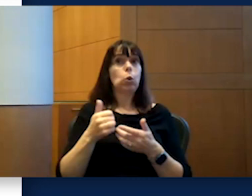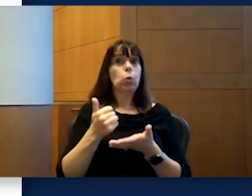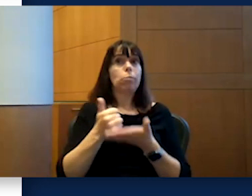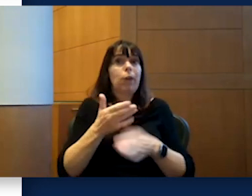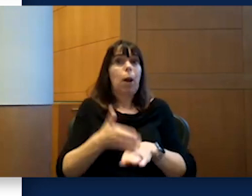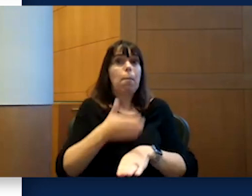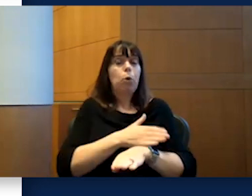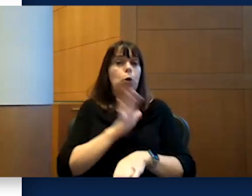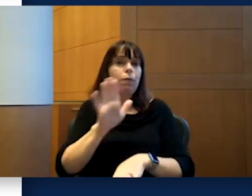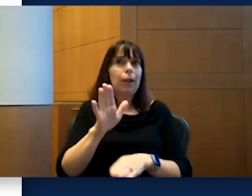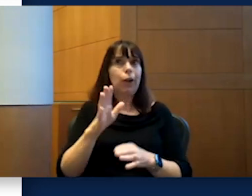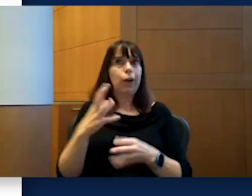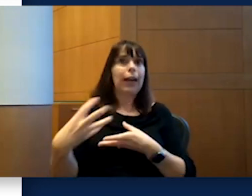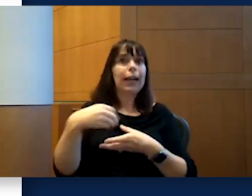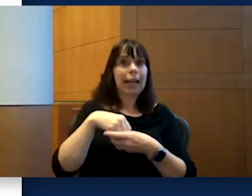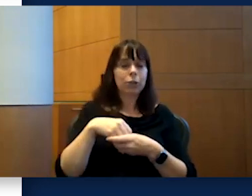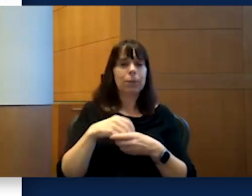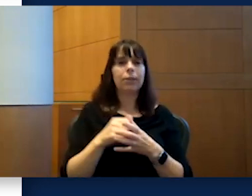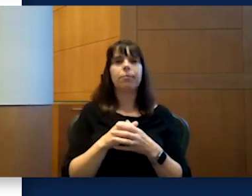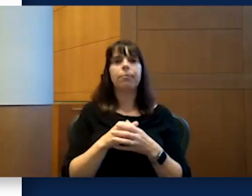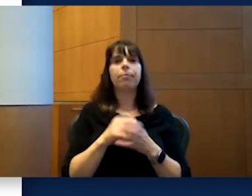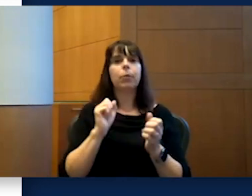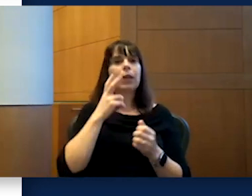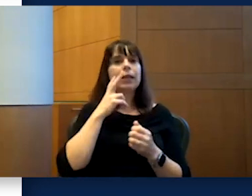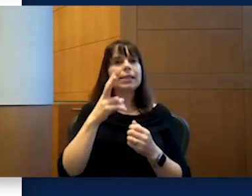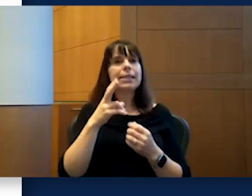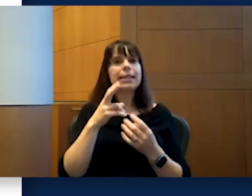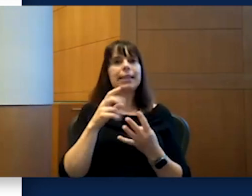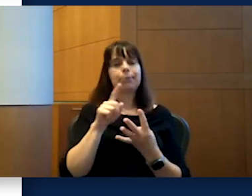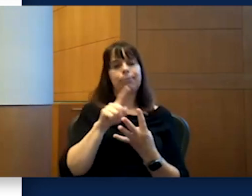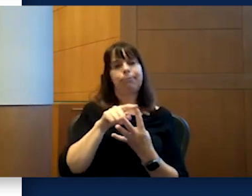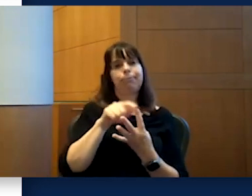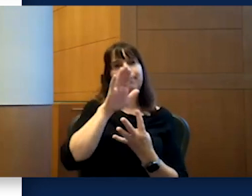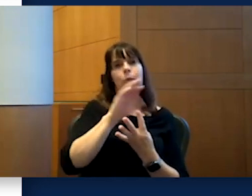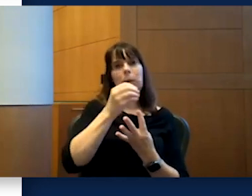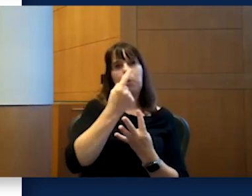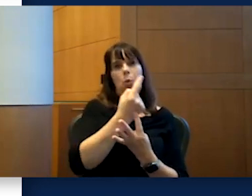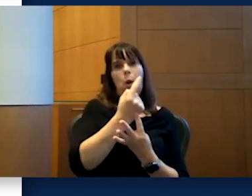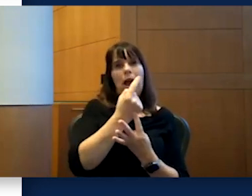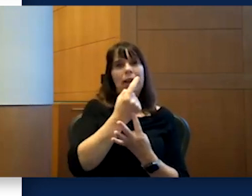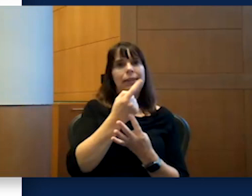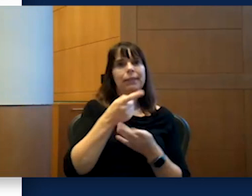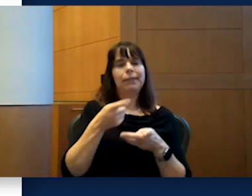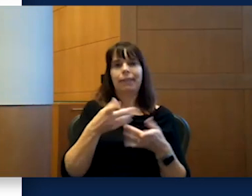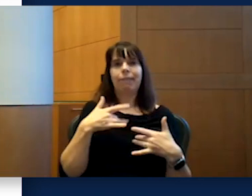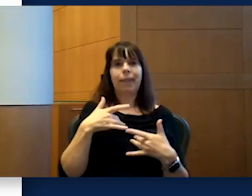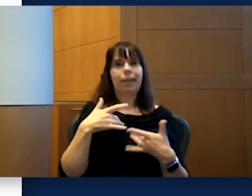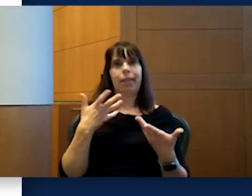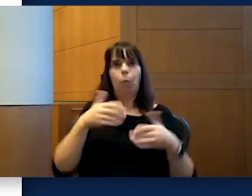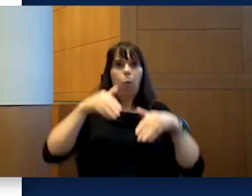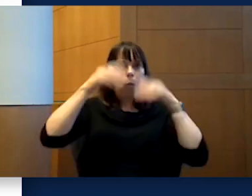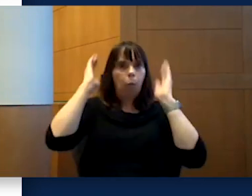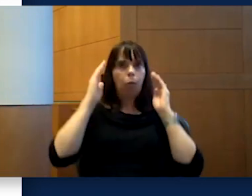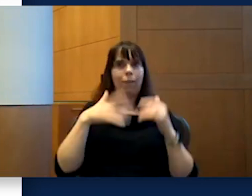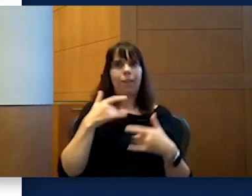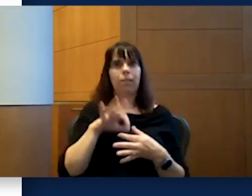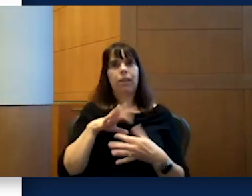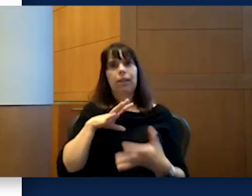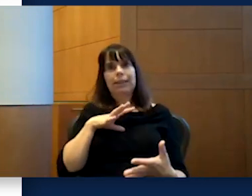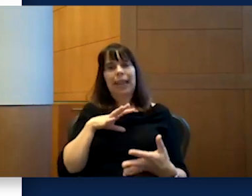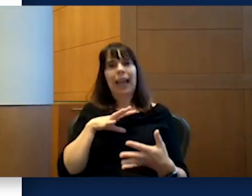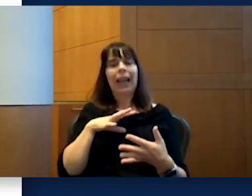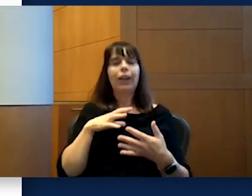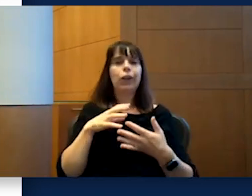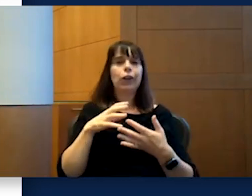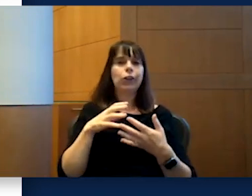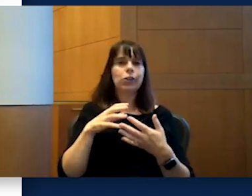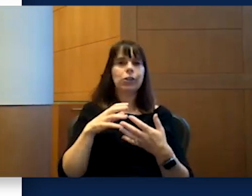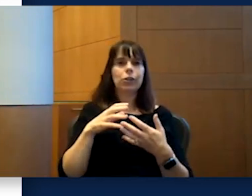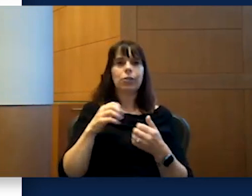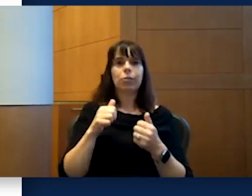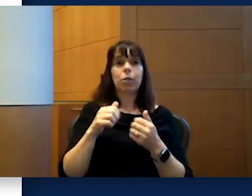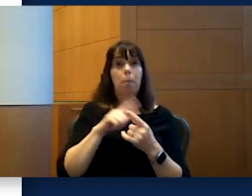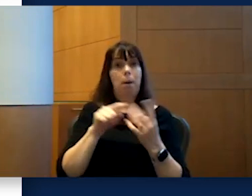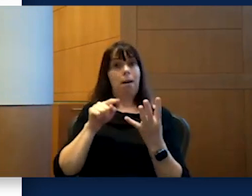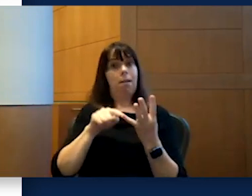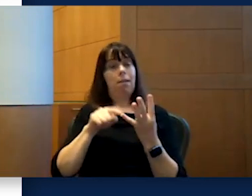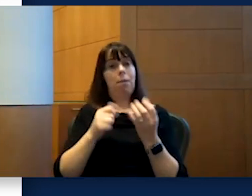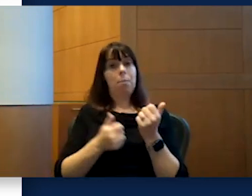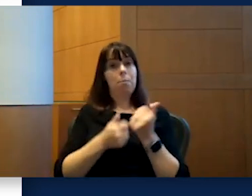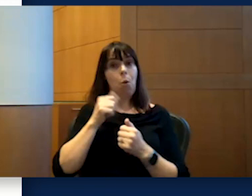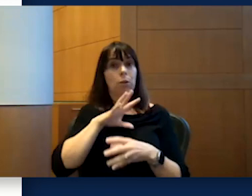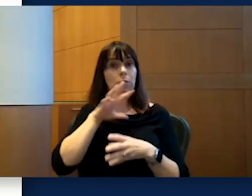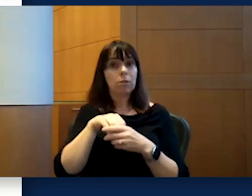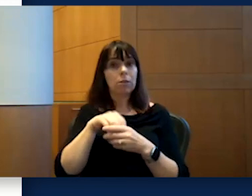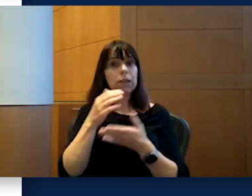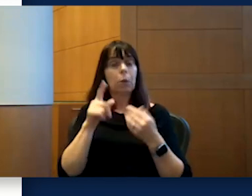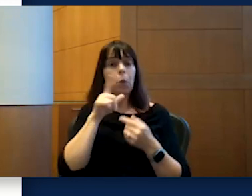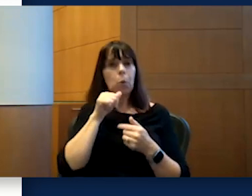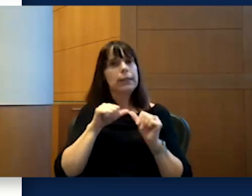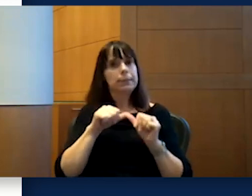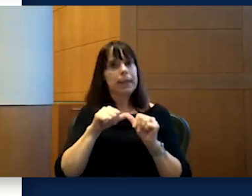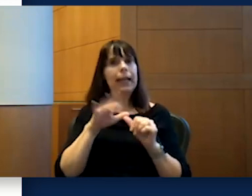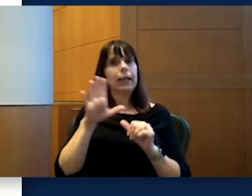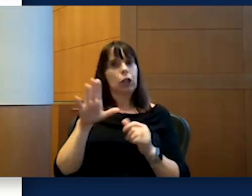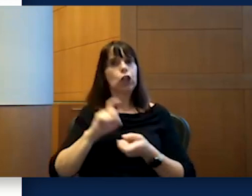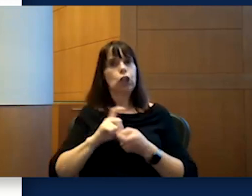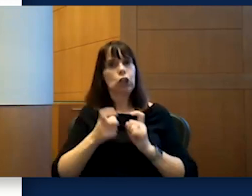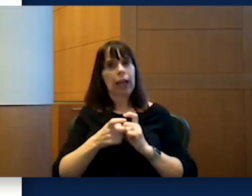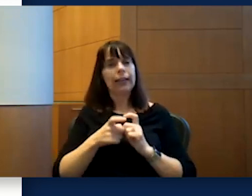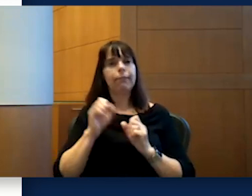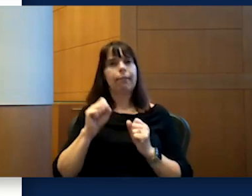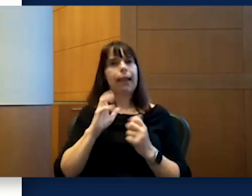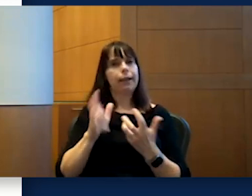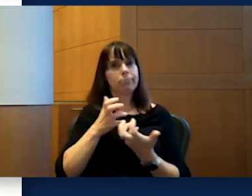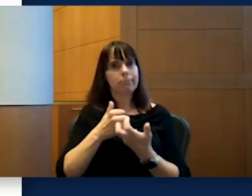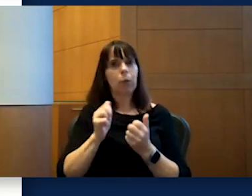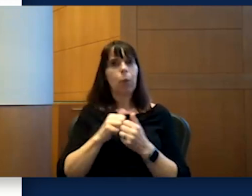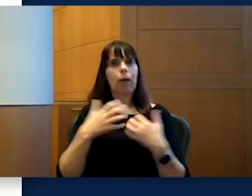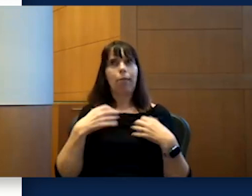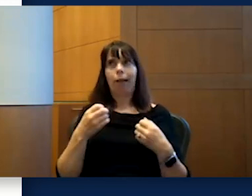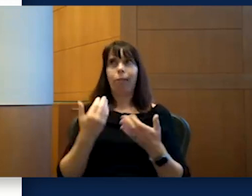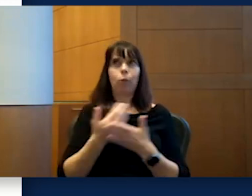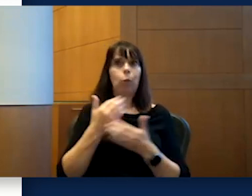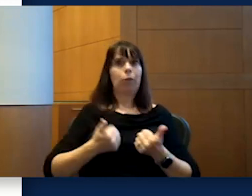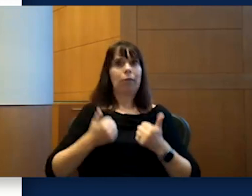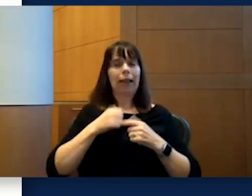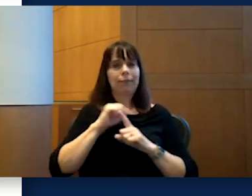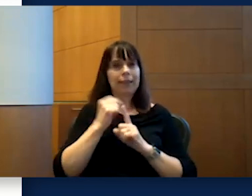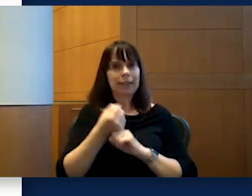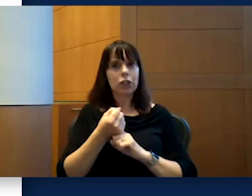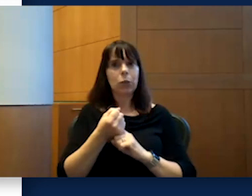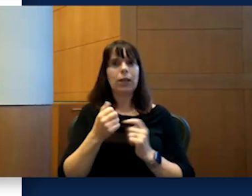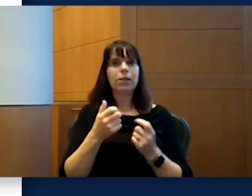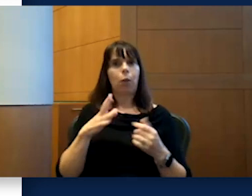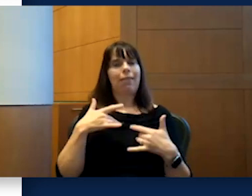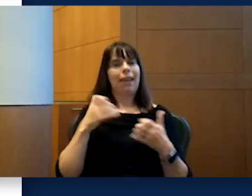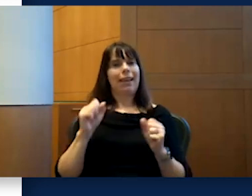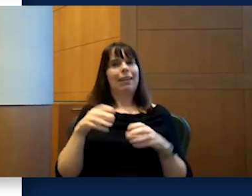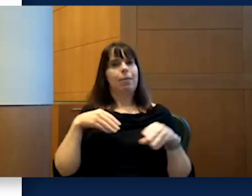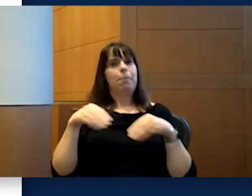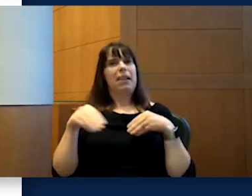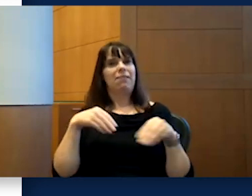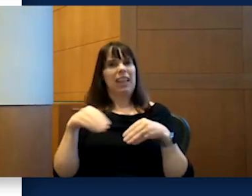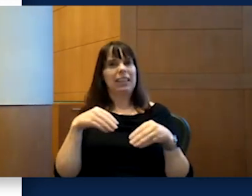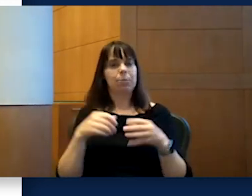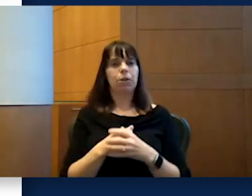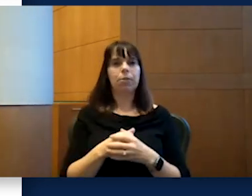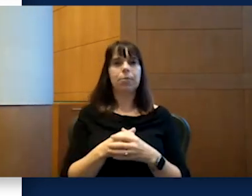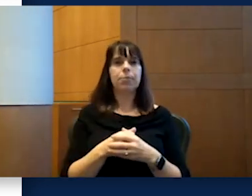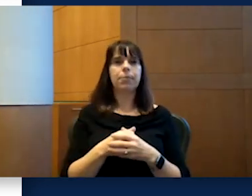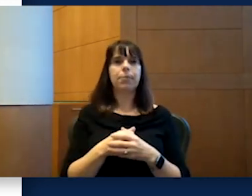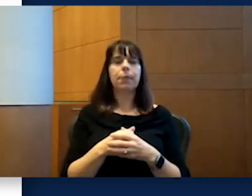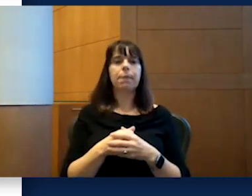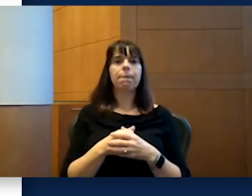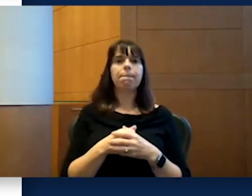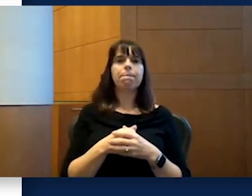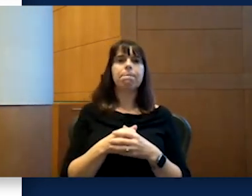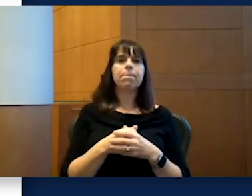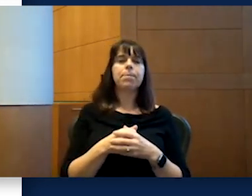You can see that the sort of lowest level of engagement they describe as feeling overwhelmed and disengaged, with the most engaged level being someone who is maintaining changes, adapting when health or life situation requires it. That flexibility piece.